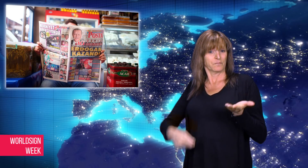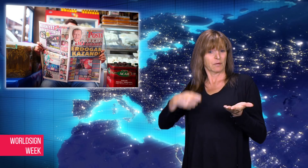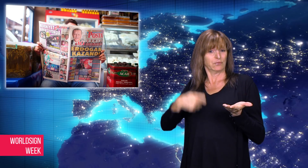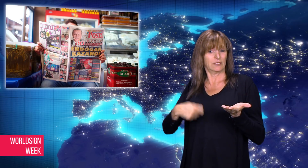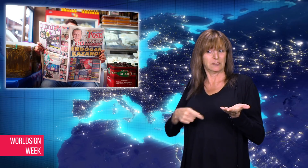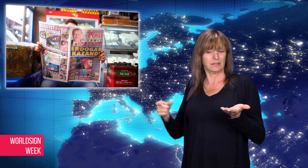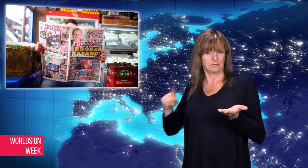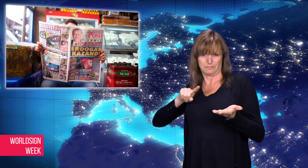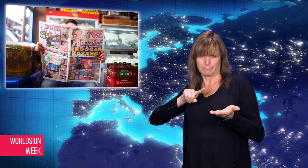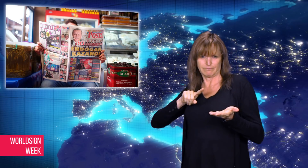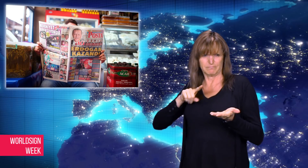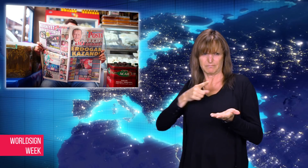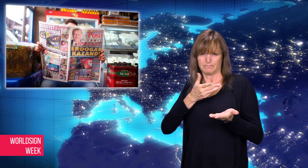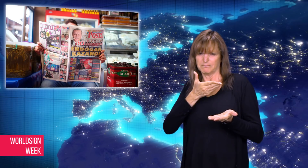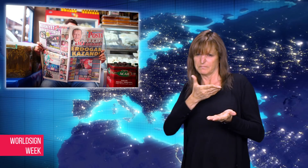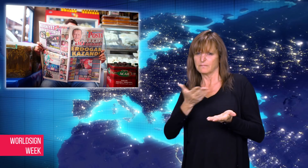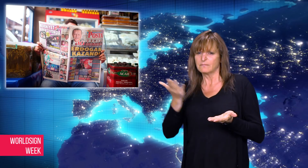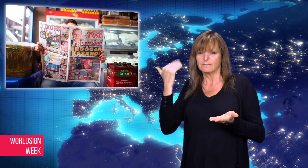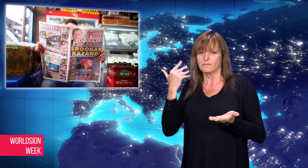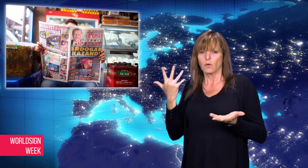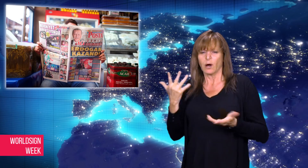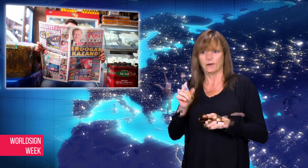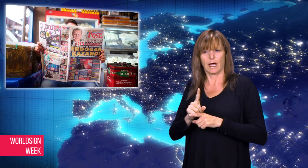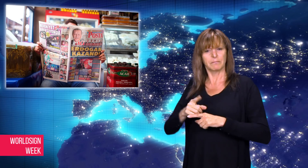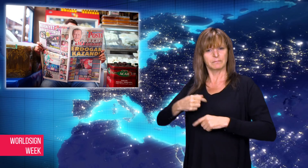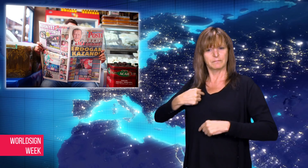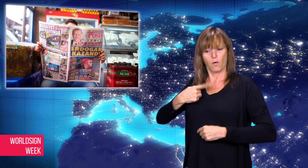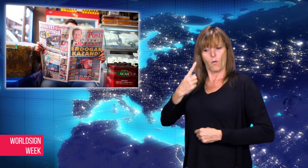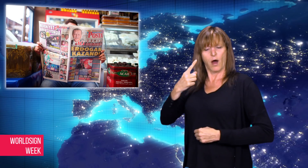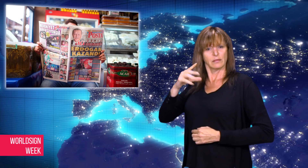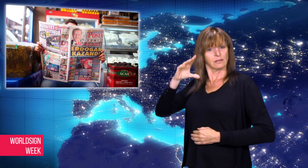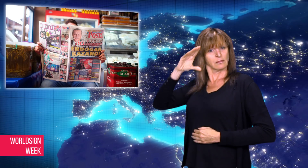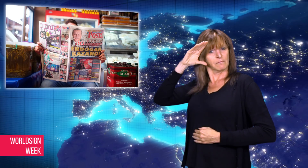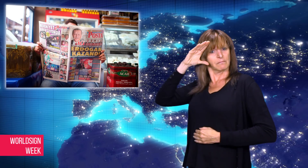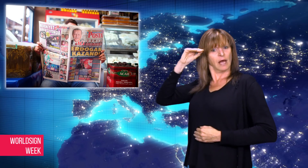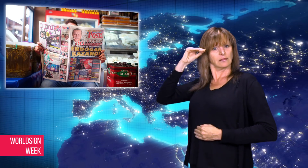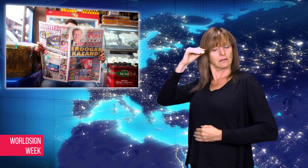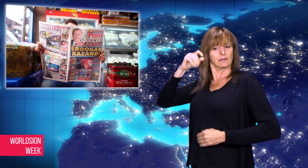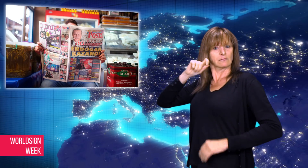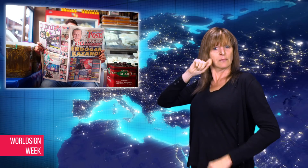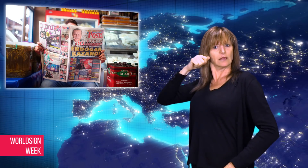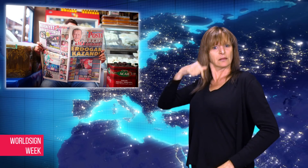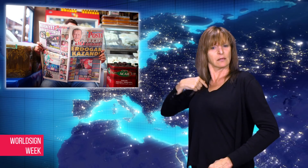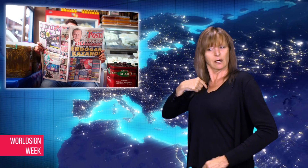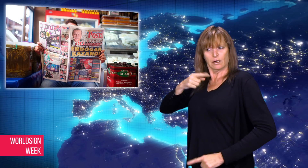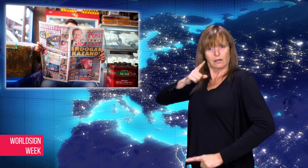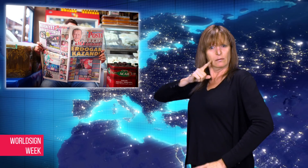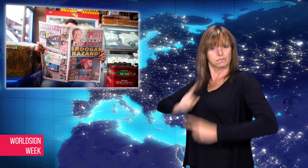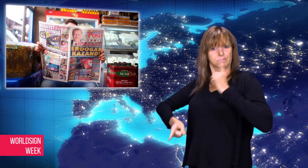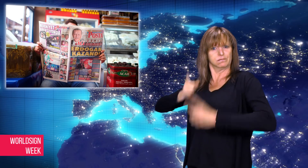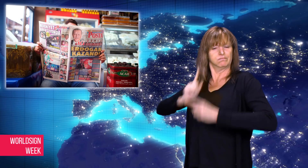could possibly weaken diplomatic and economic relations with the